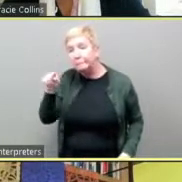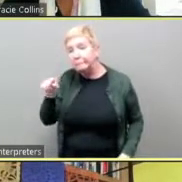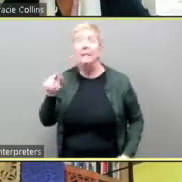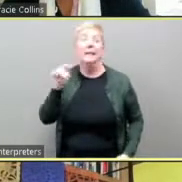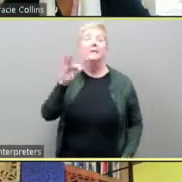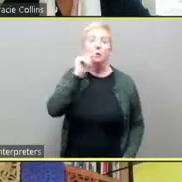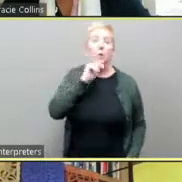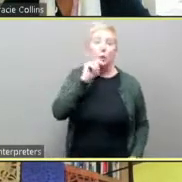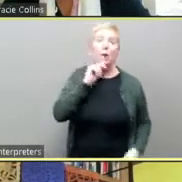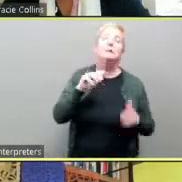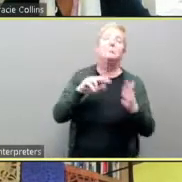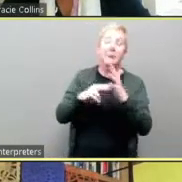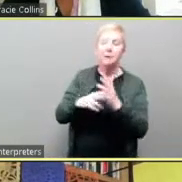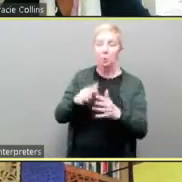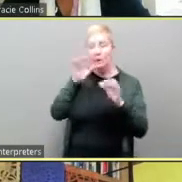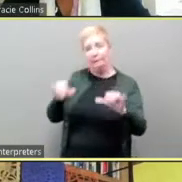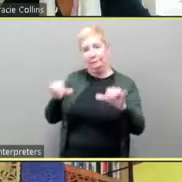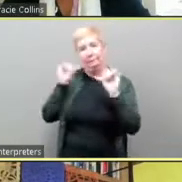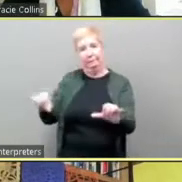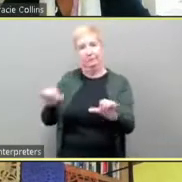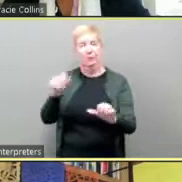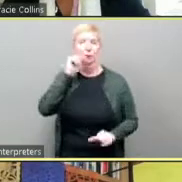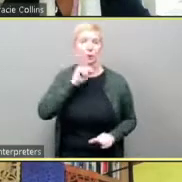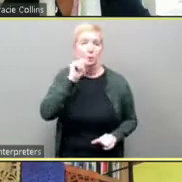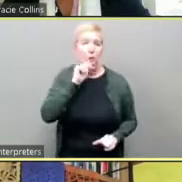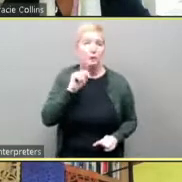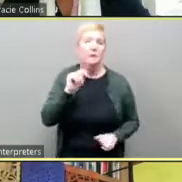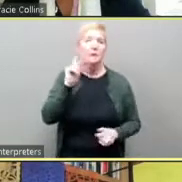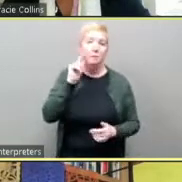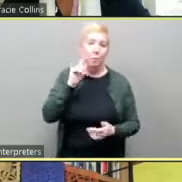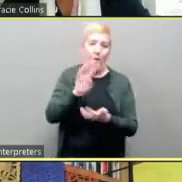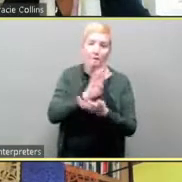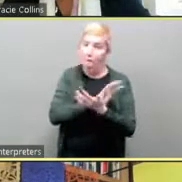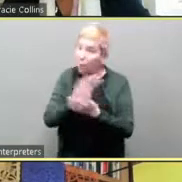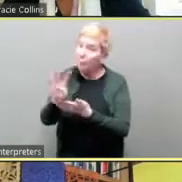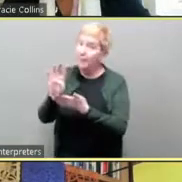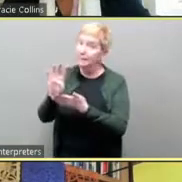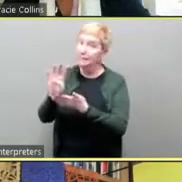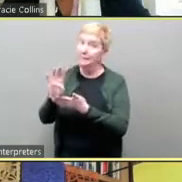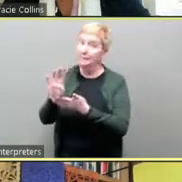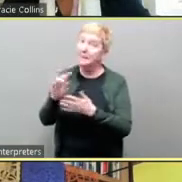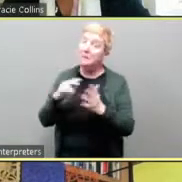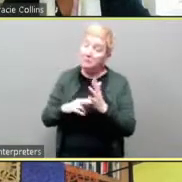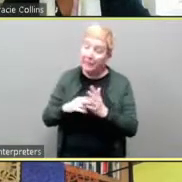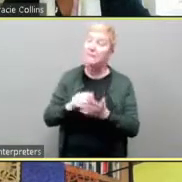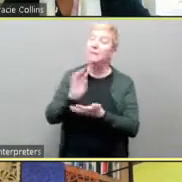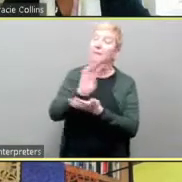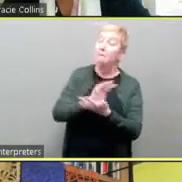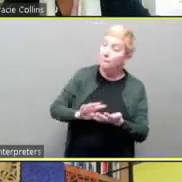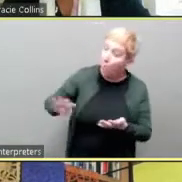stay turquoise for four weeks. 4 weeks from today Is June two now. We will